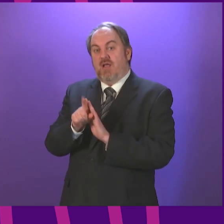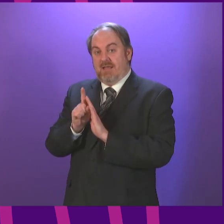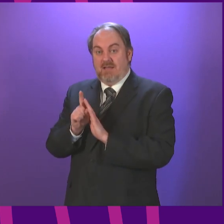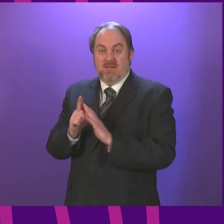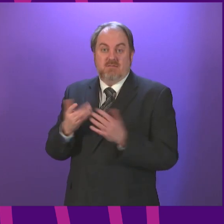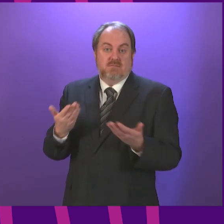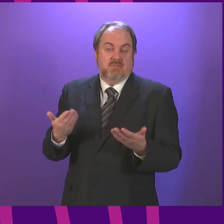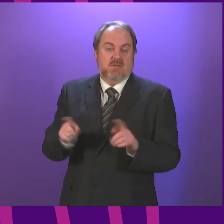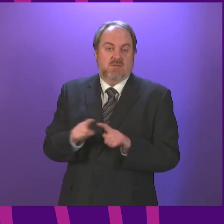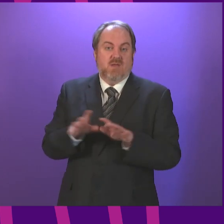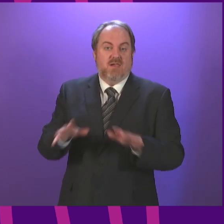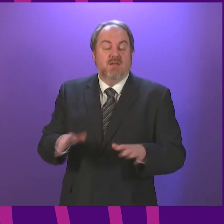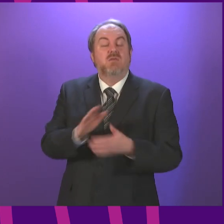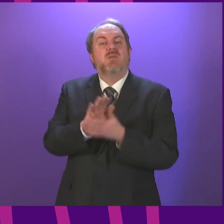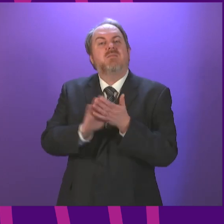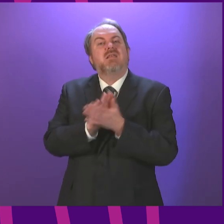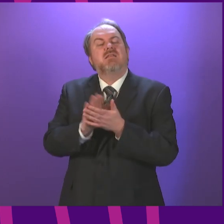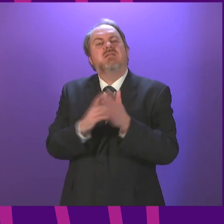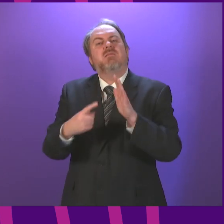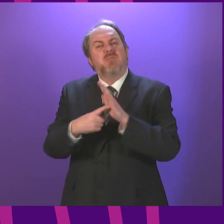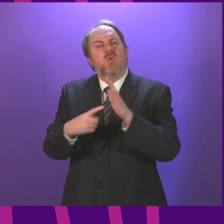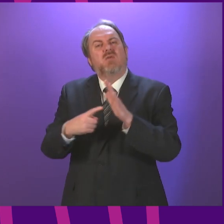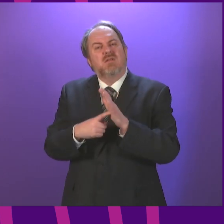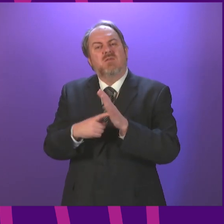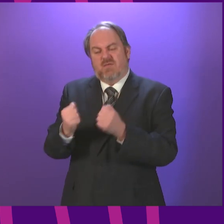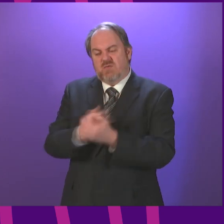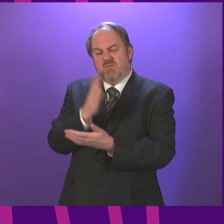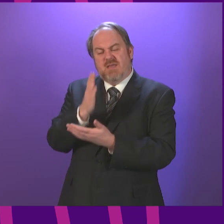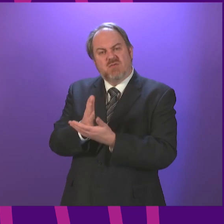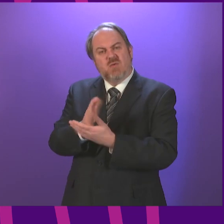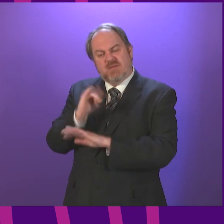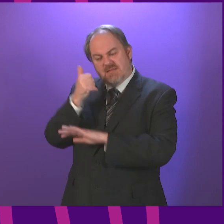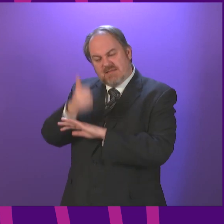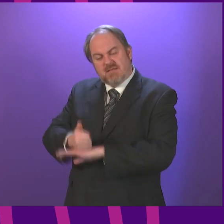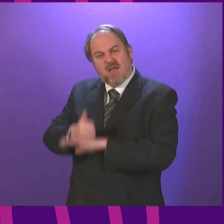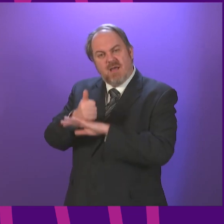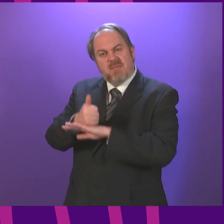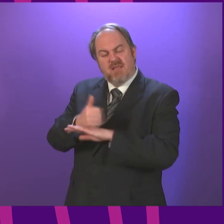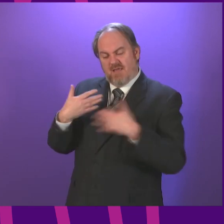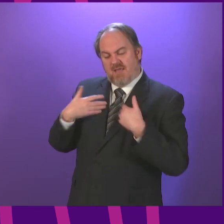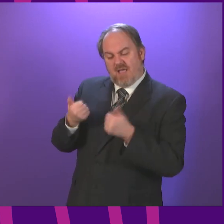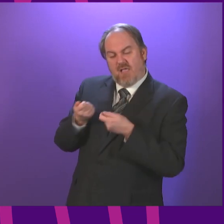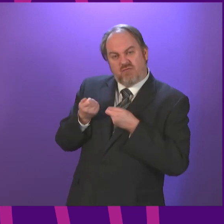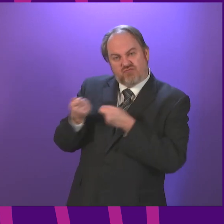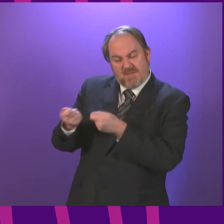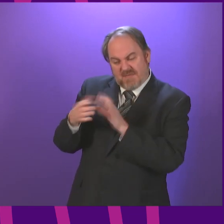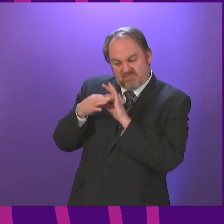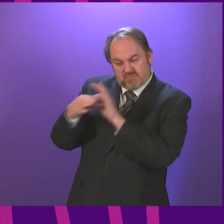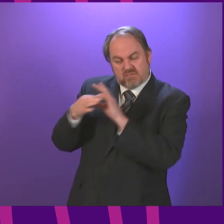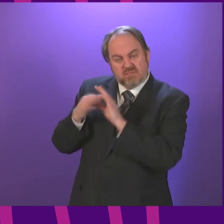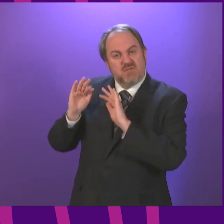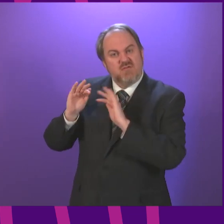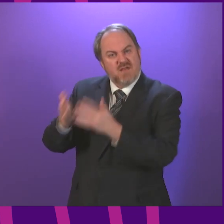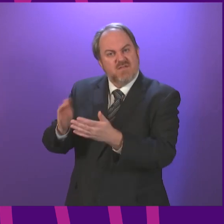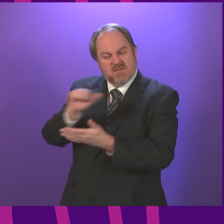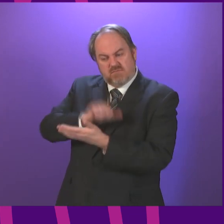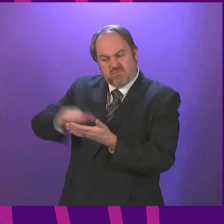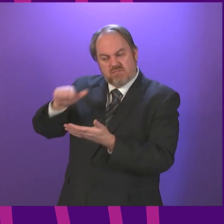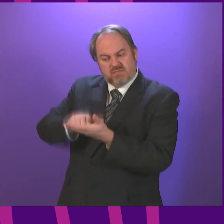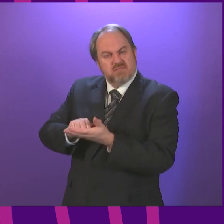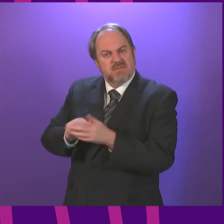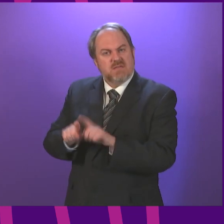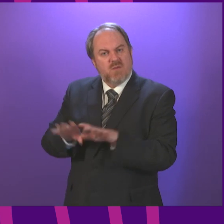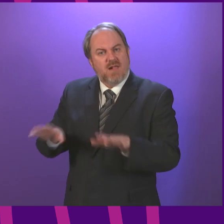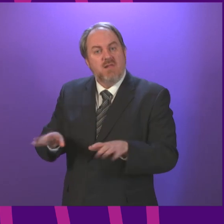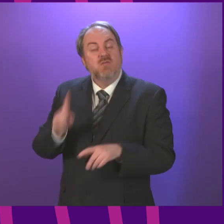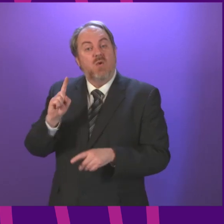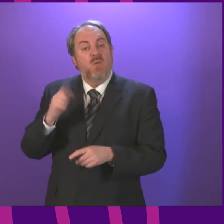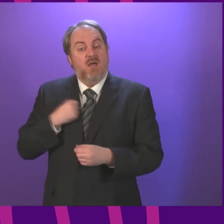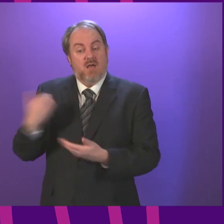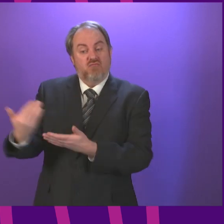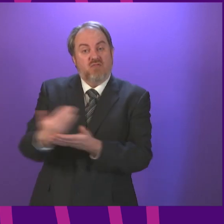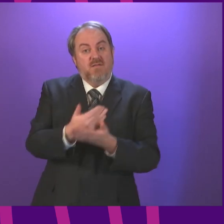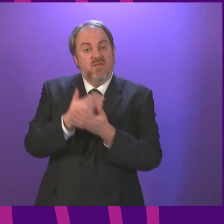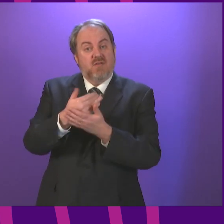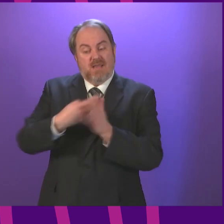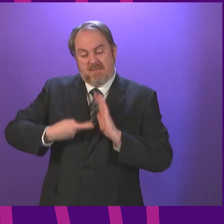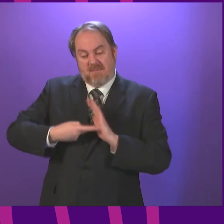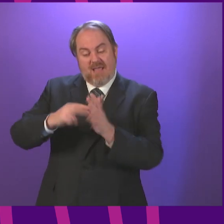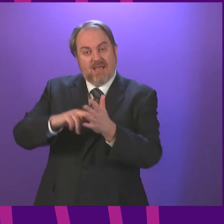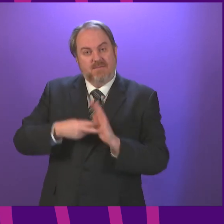We have to get treatment services moving quickly. Under the cancer recovery plan, two new early